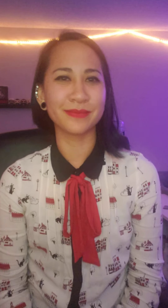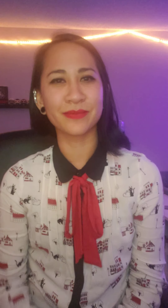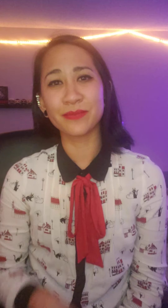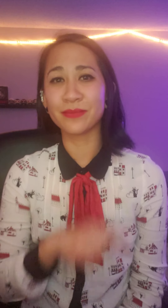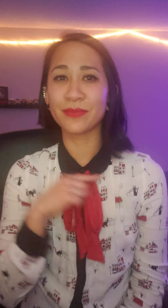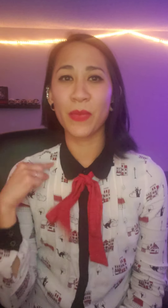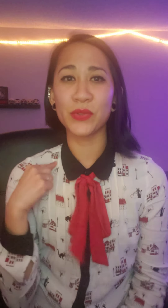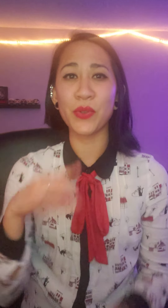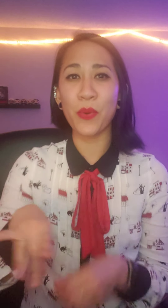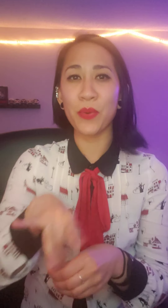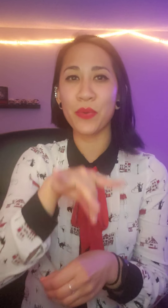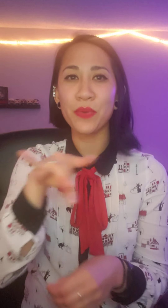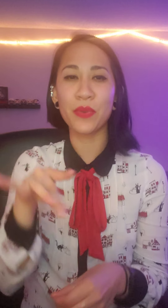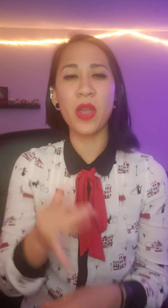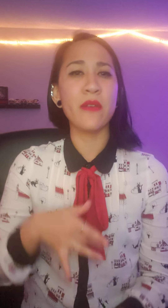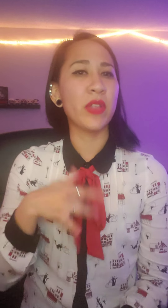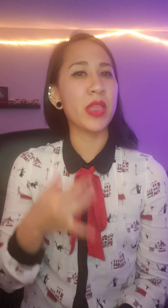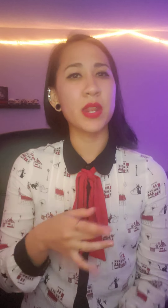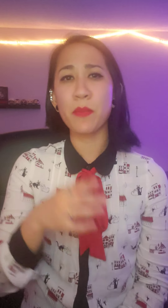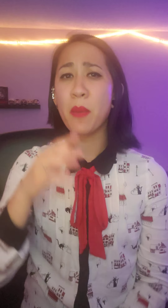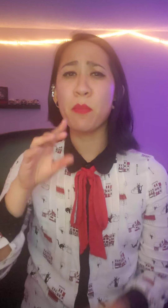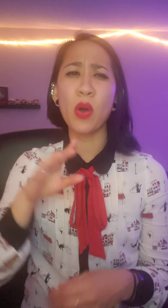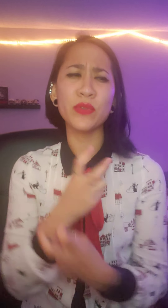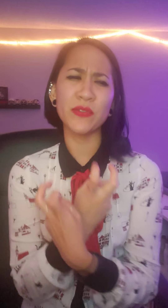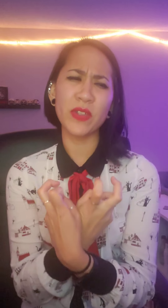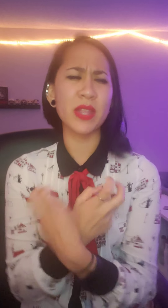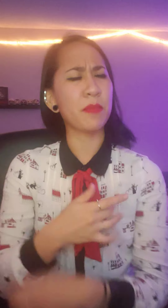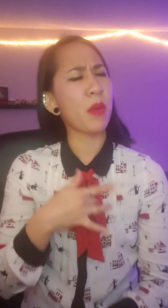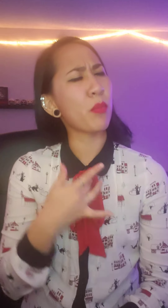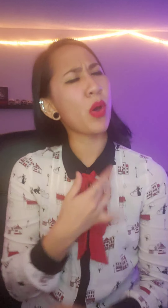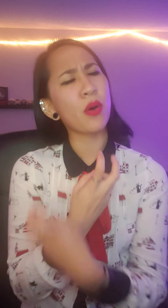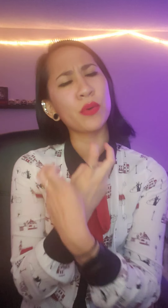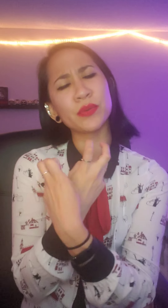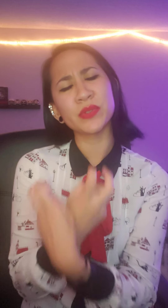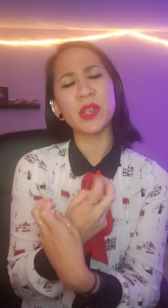I'm a saint, I'm a soul Feel it in my bones, feel it in my bones